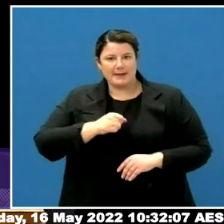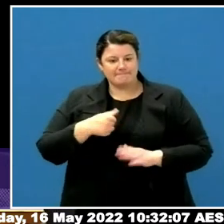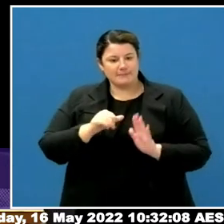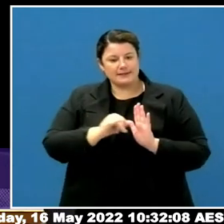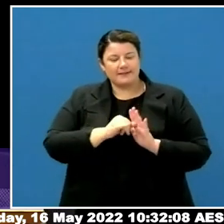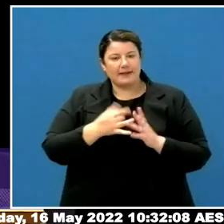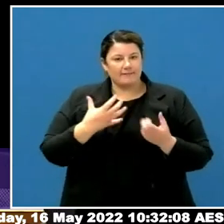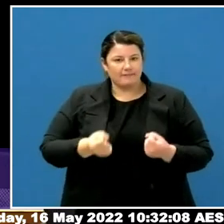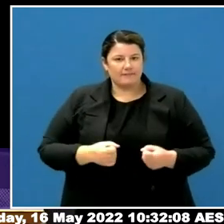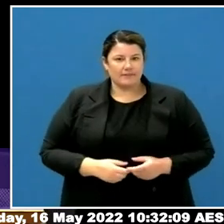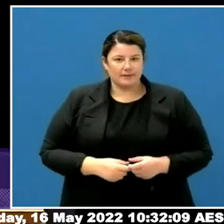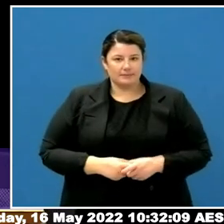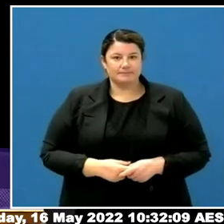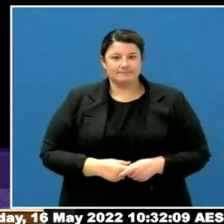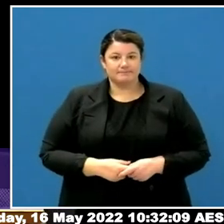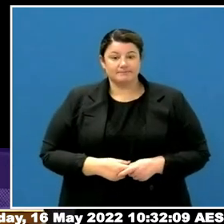Jason lives with Autism and intellectual disability.